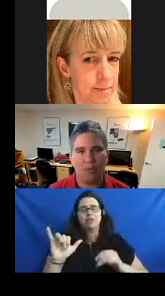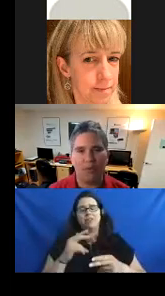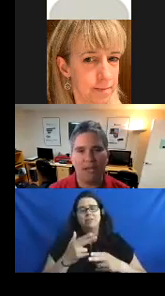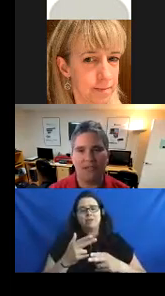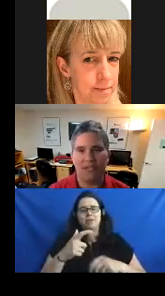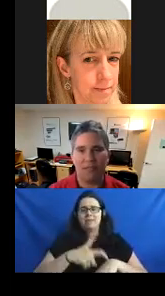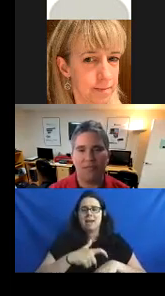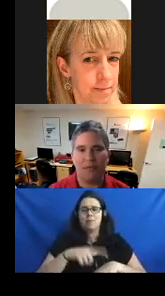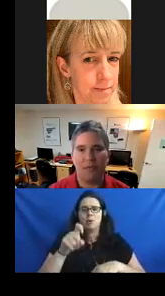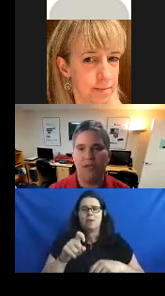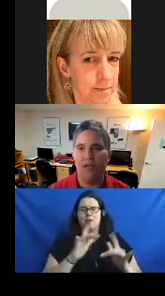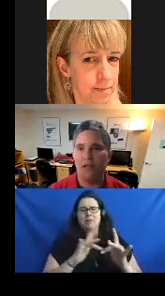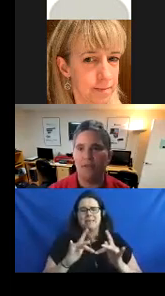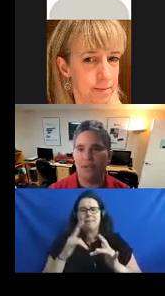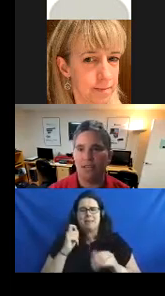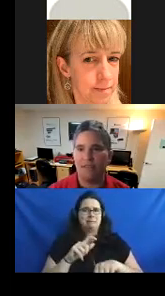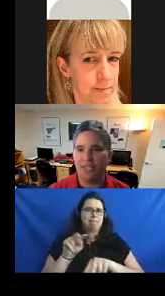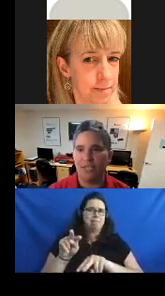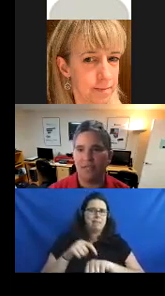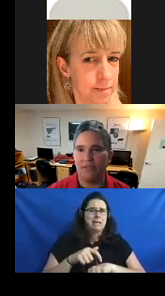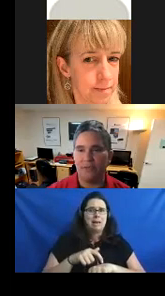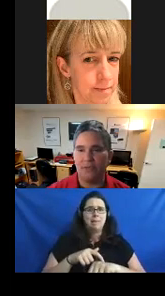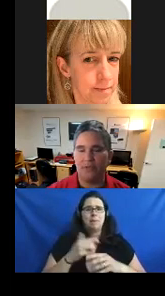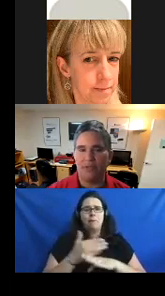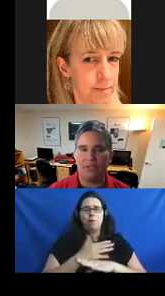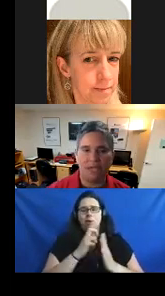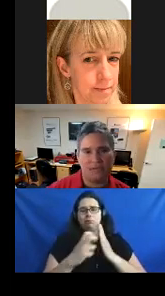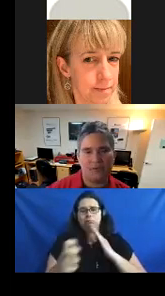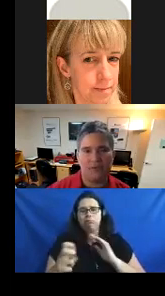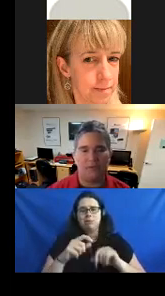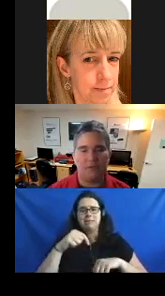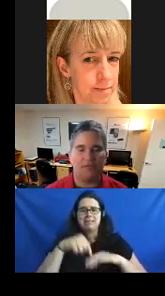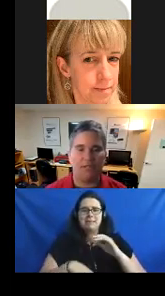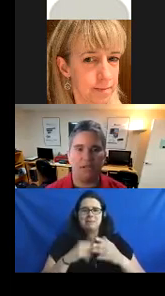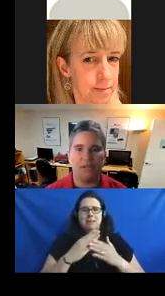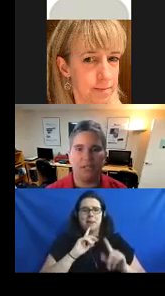WILL HAVE TO SKIP A FEW GETTING VERY DEEP INTO THE COMMANDS FOR SOME OF THE DIFFERENT TECHNOLOGIES.